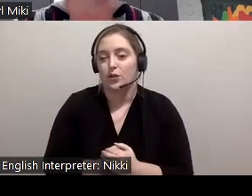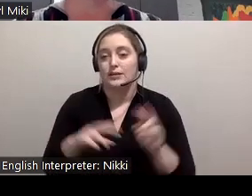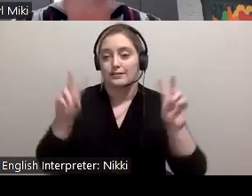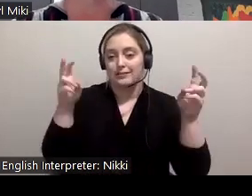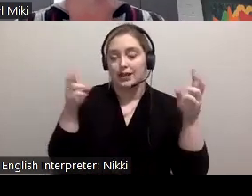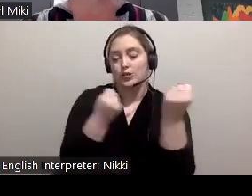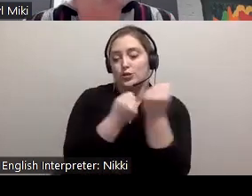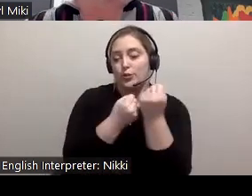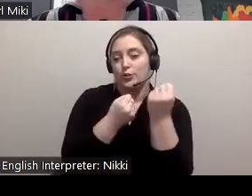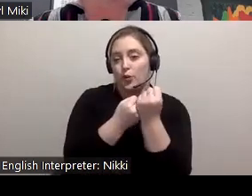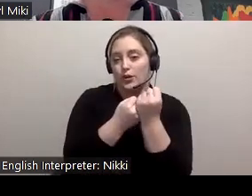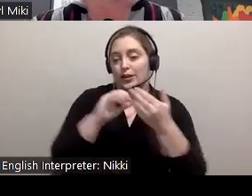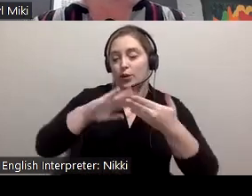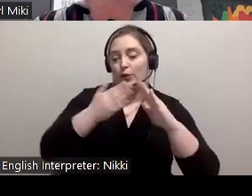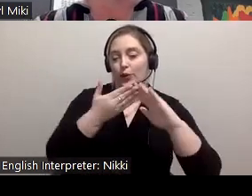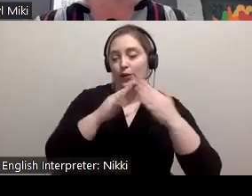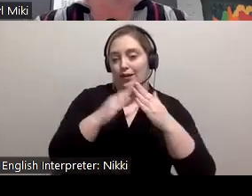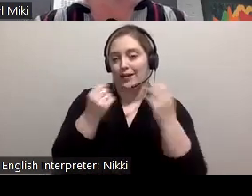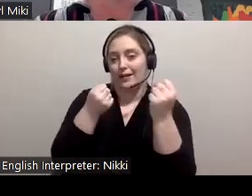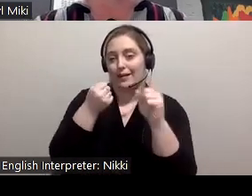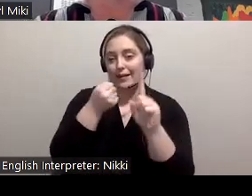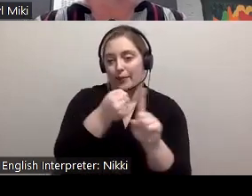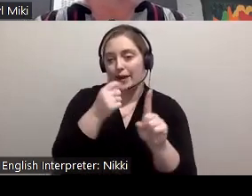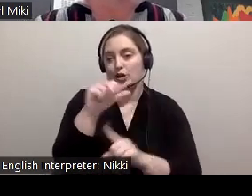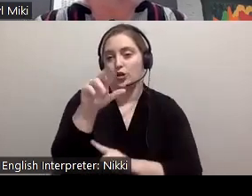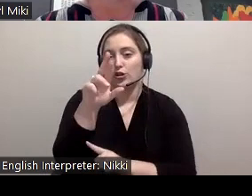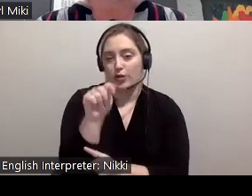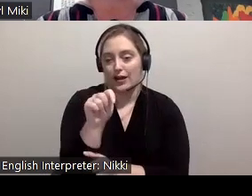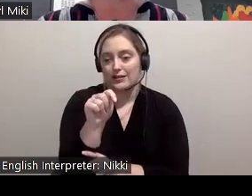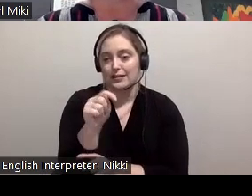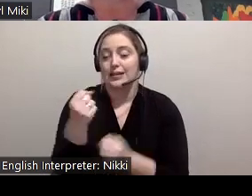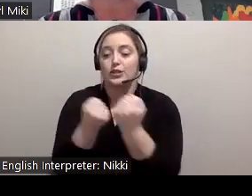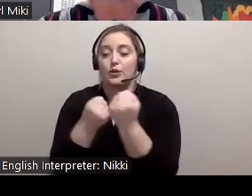an annual grant that supports not profit community arts and